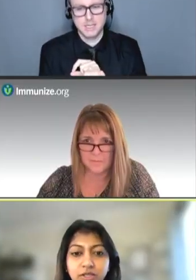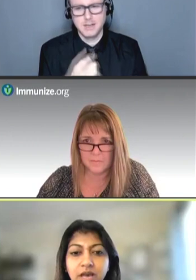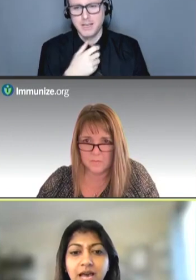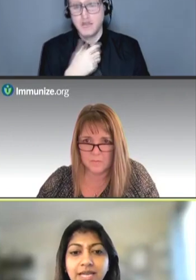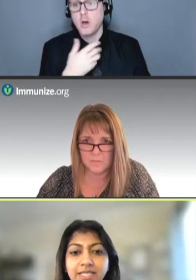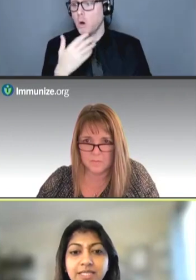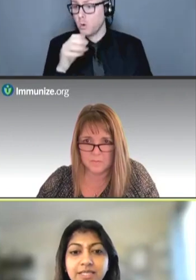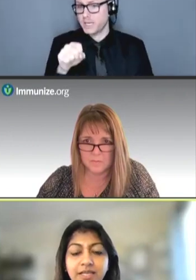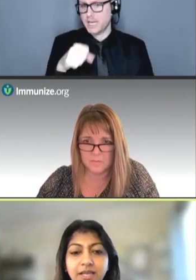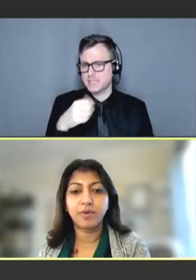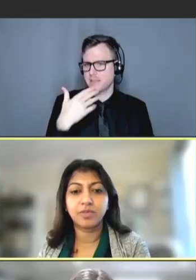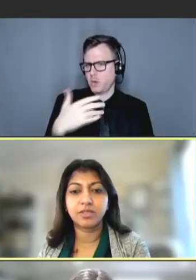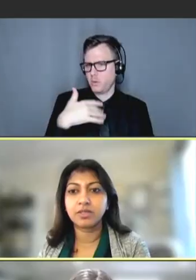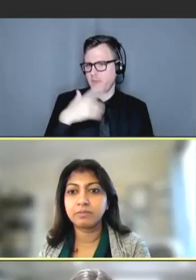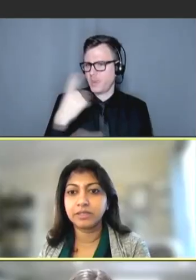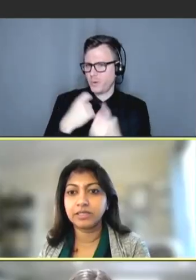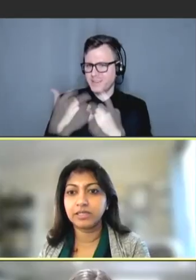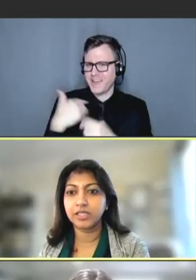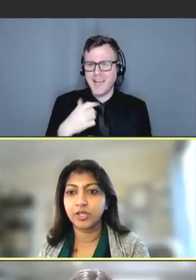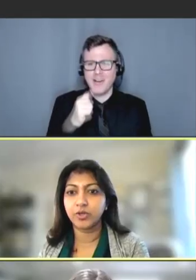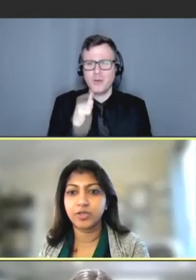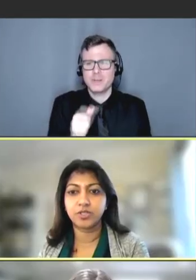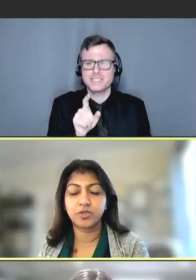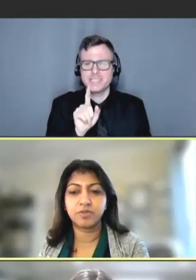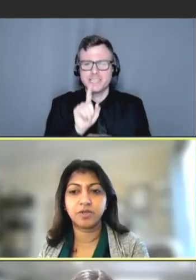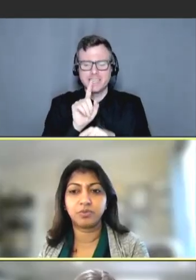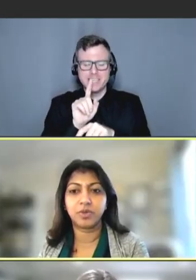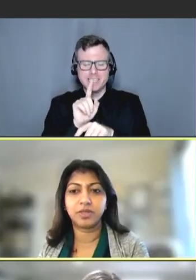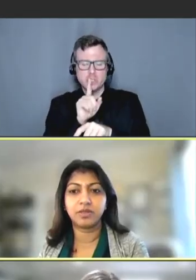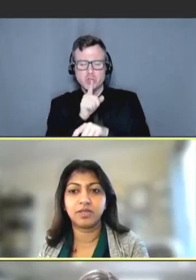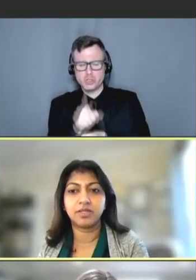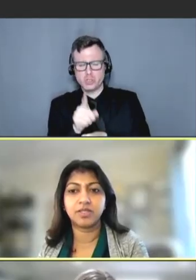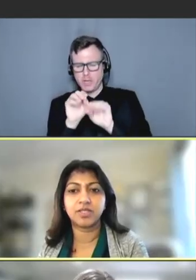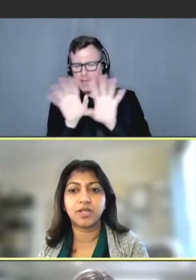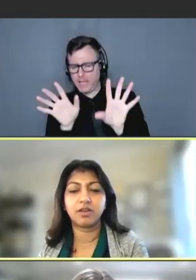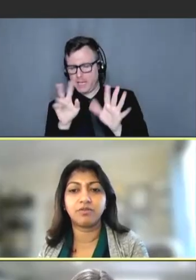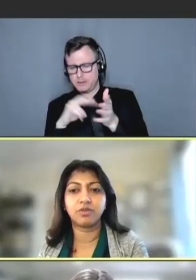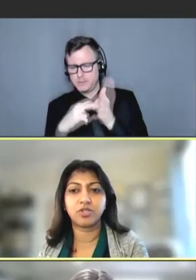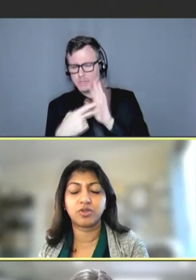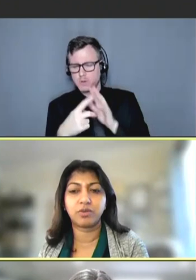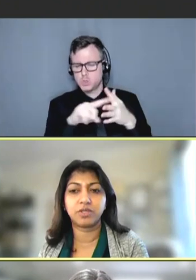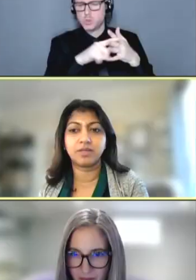I did see it I wasn't completely clear in terms of what the starting coverage rate was.